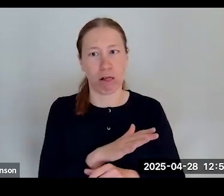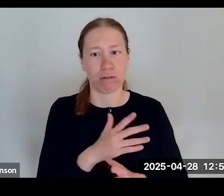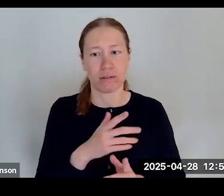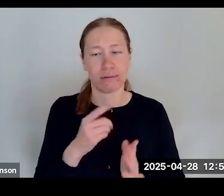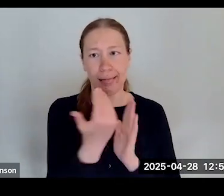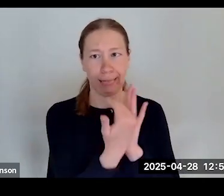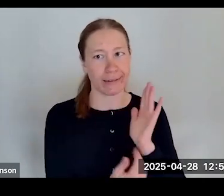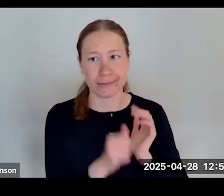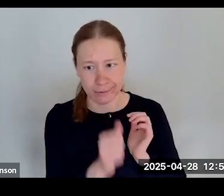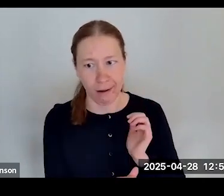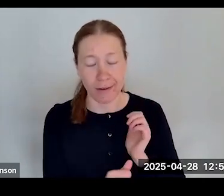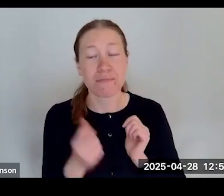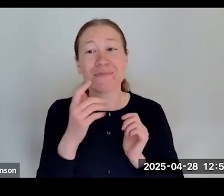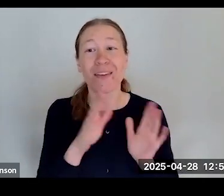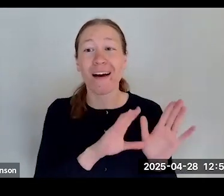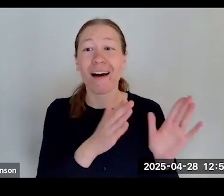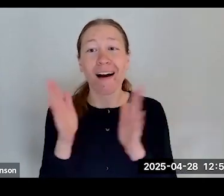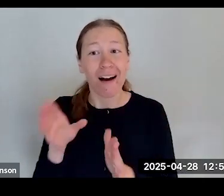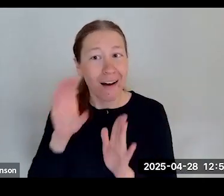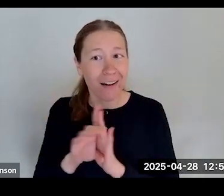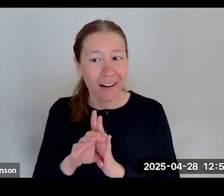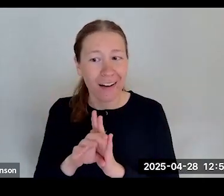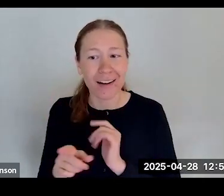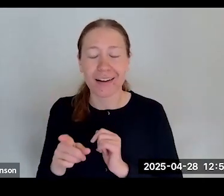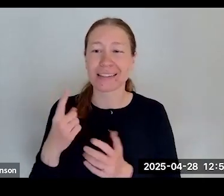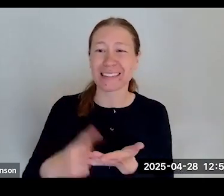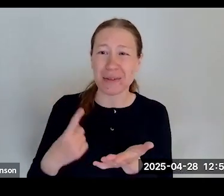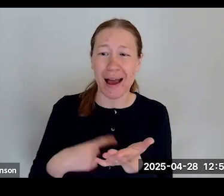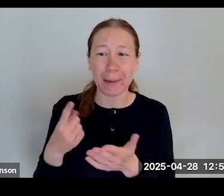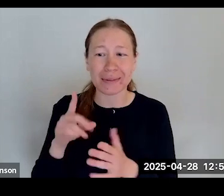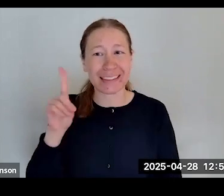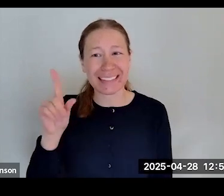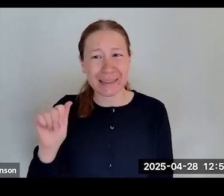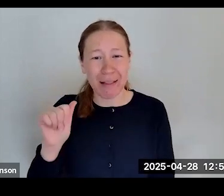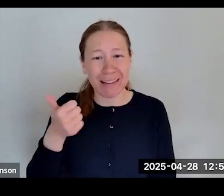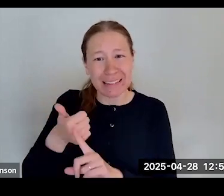that says sometimes disabilities are invisible. So we may not see the condition